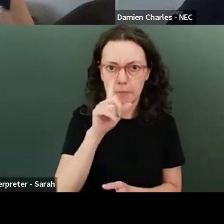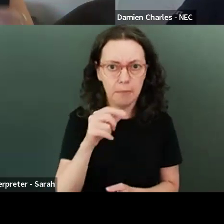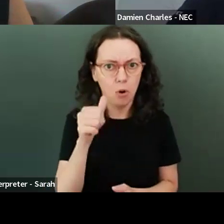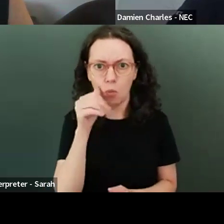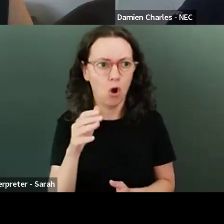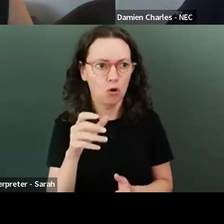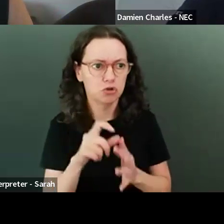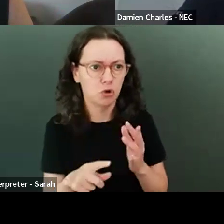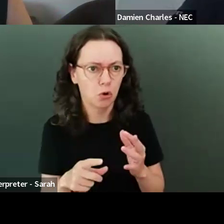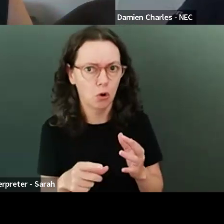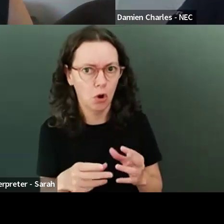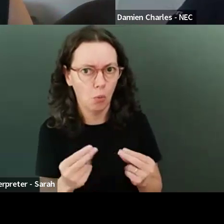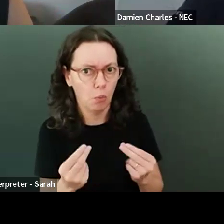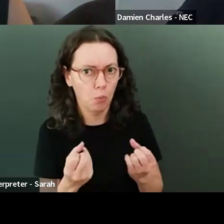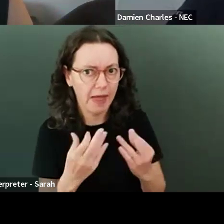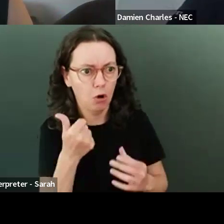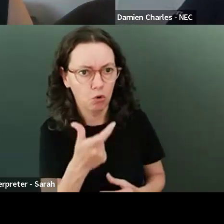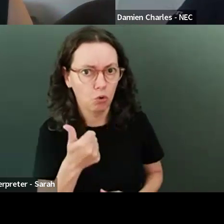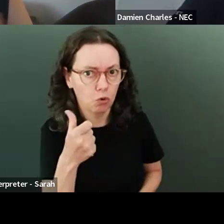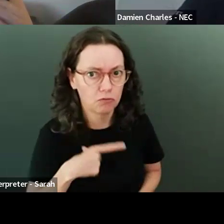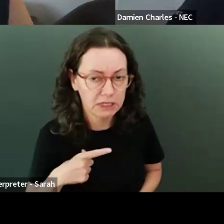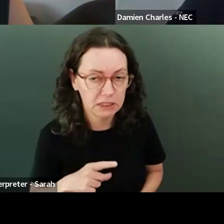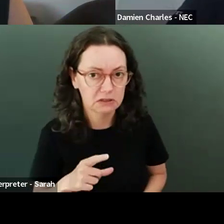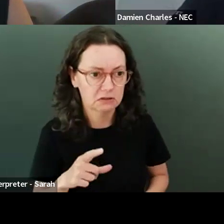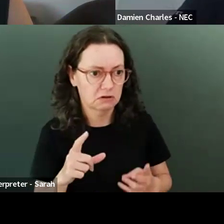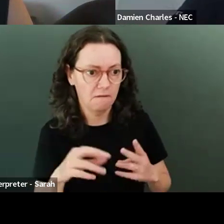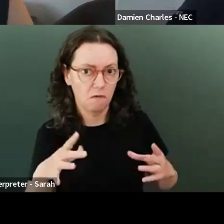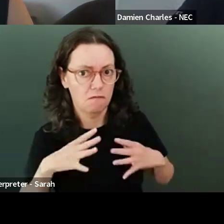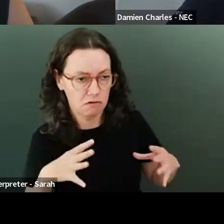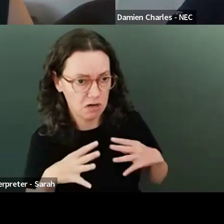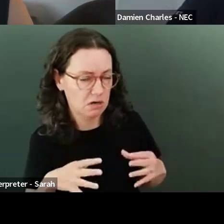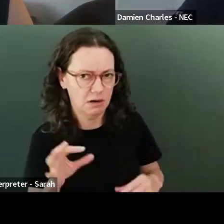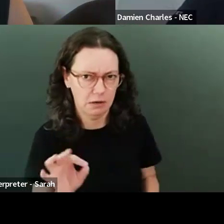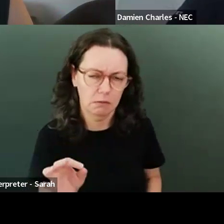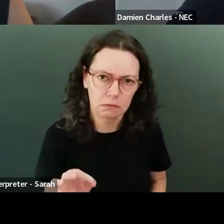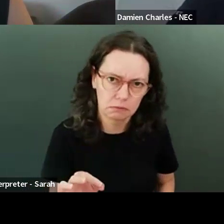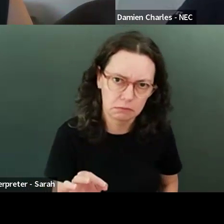deliberate and purposeful funding and support and resources - that's how you get